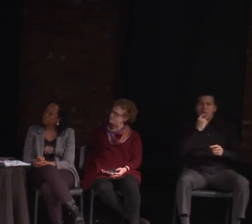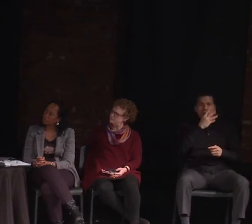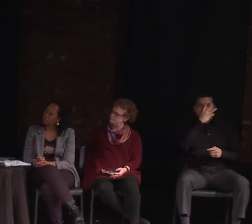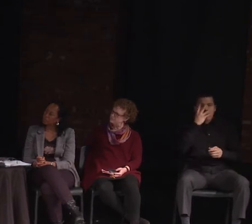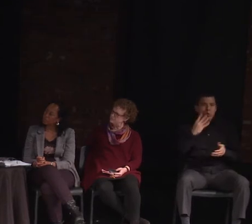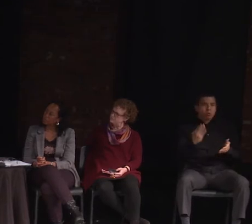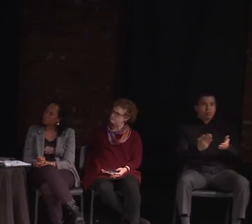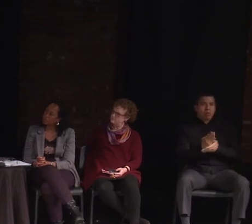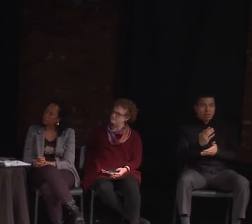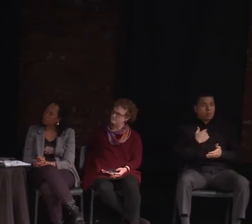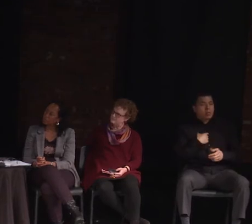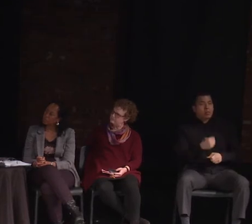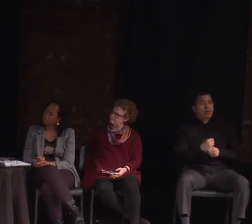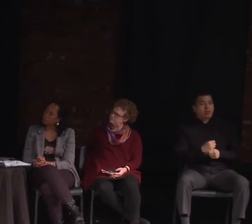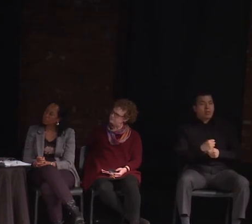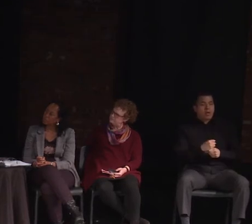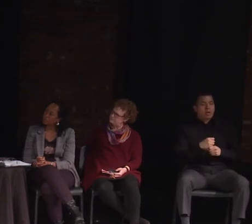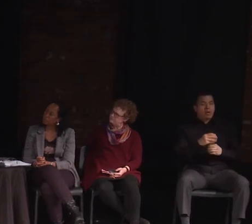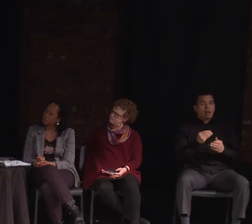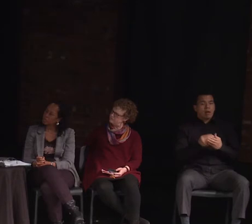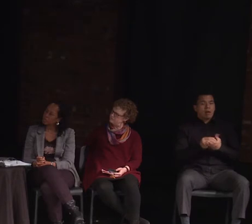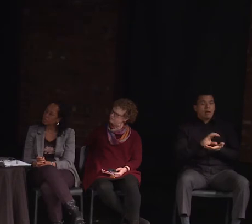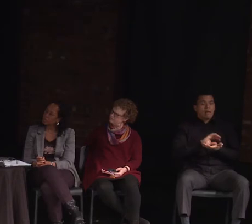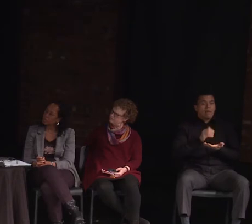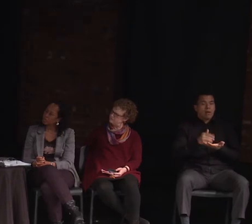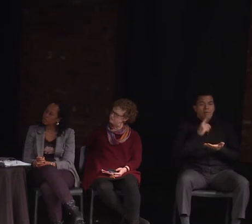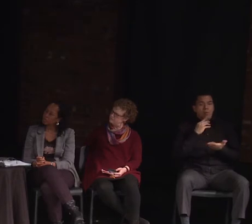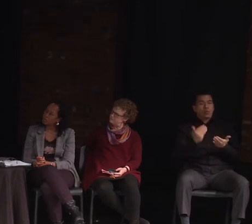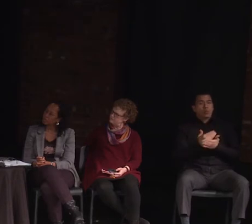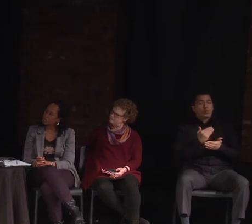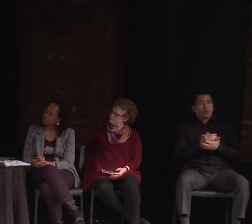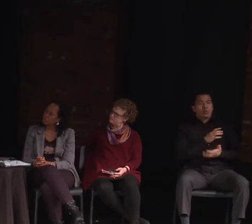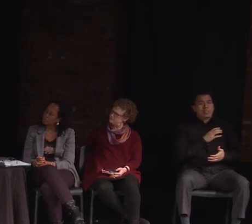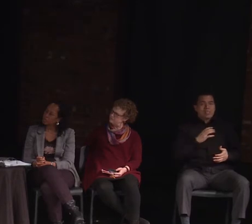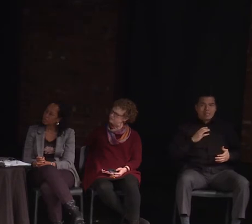We created the fund for new citizens, which is a coalition of philanthropy across the